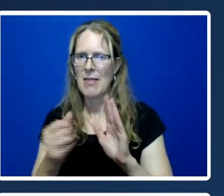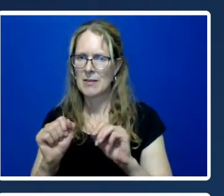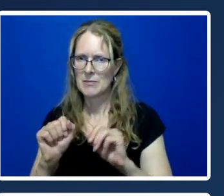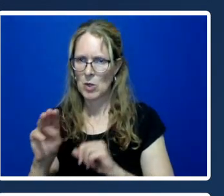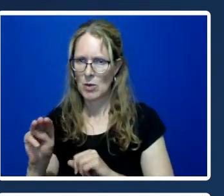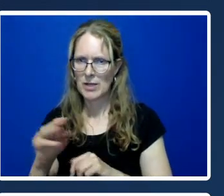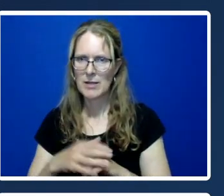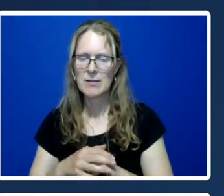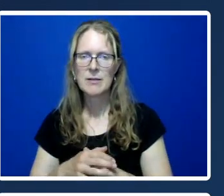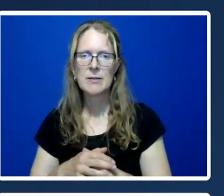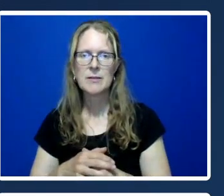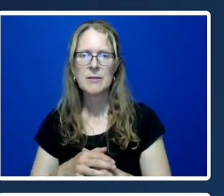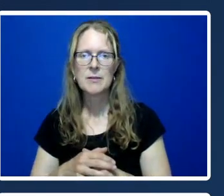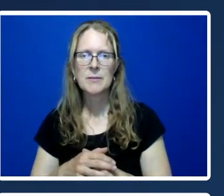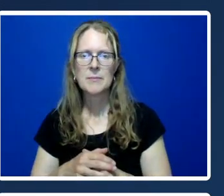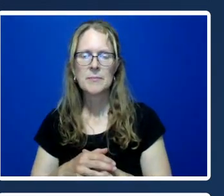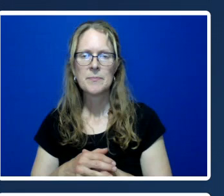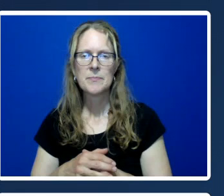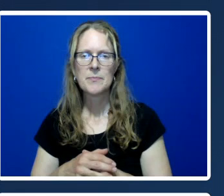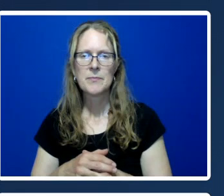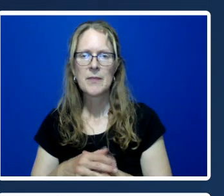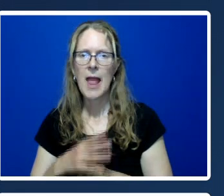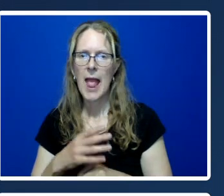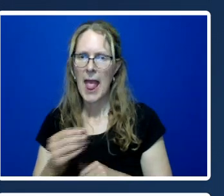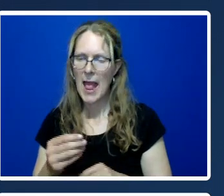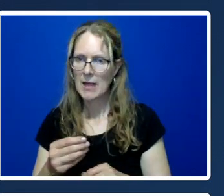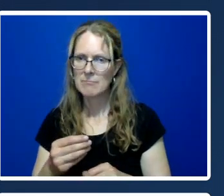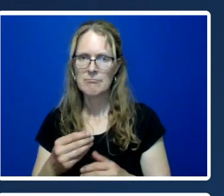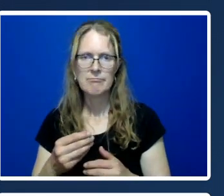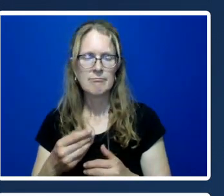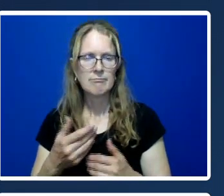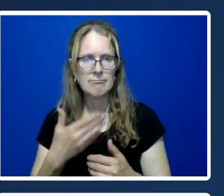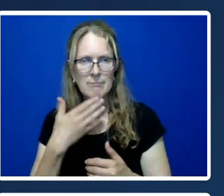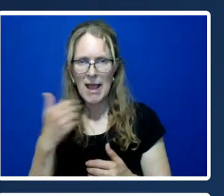become real ambassadors for their communities. To become excited about